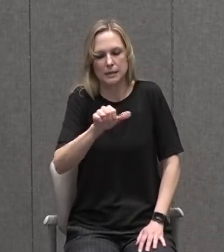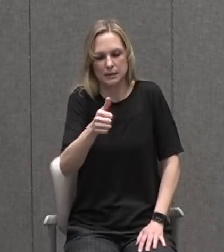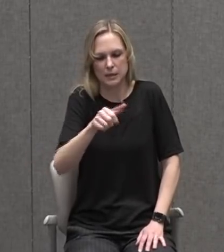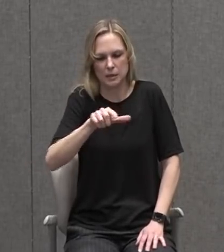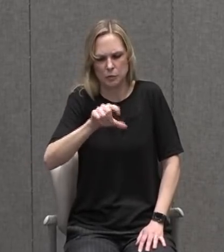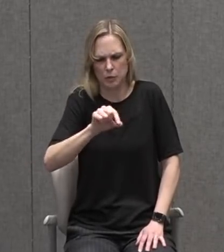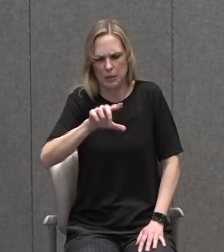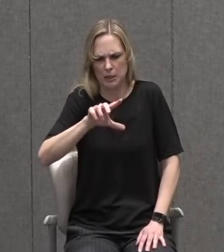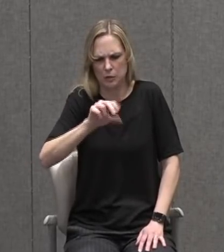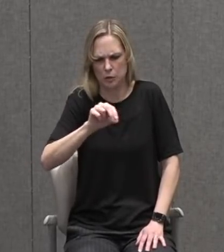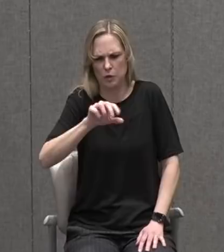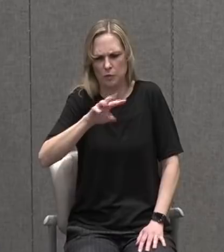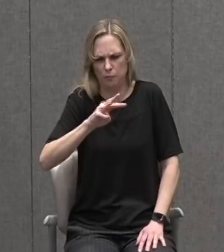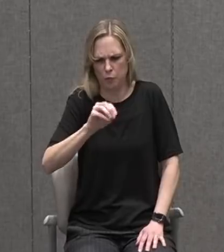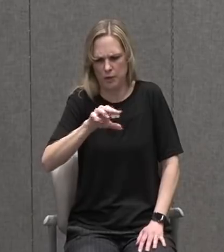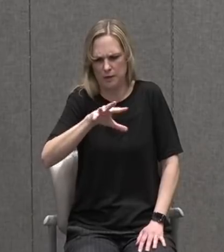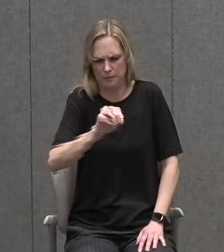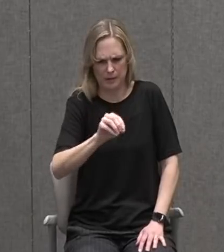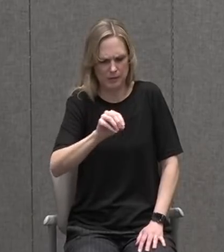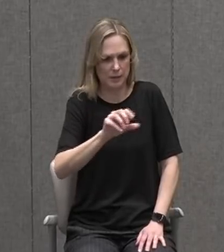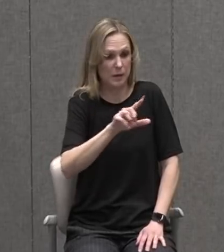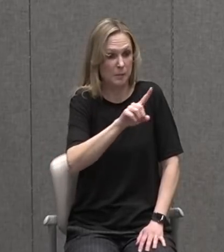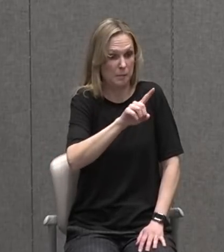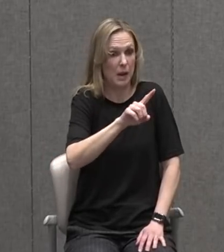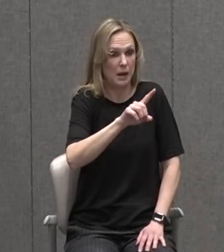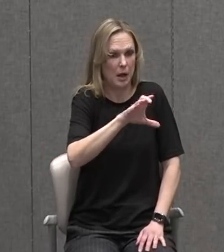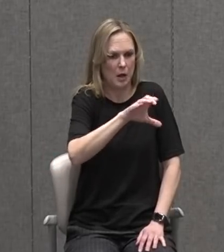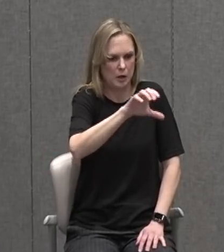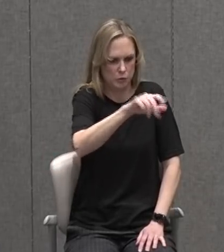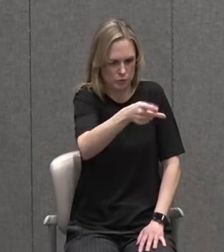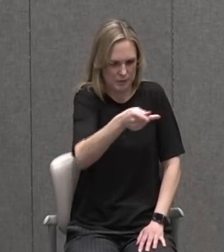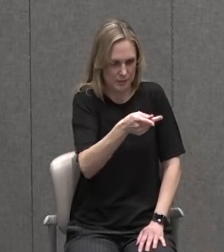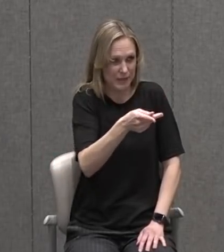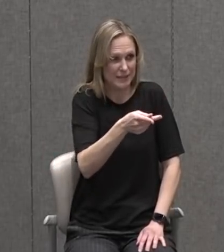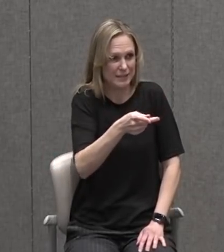and then my hundreds, three, four, and that gets us to seven, 756.